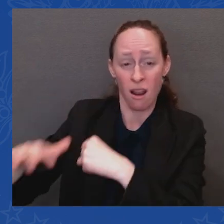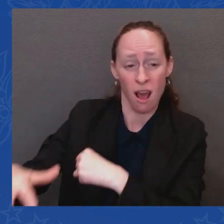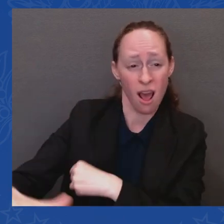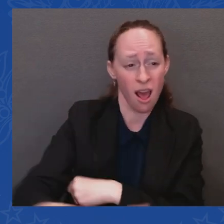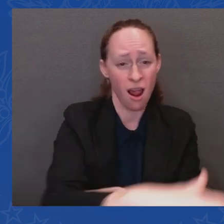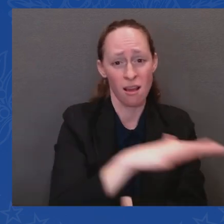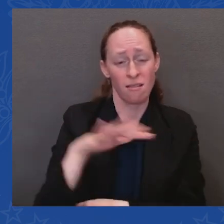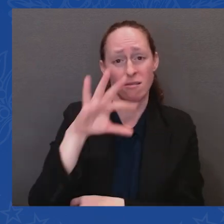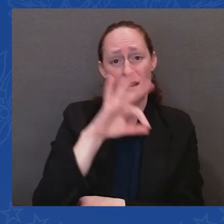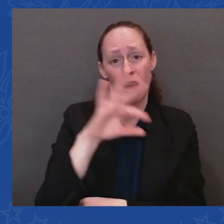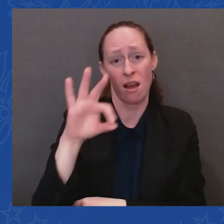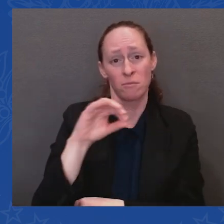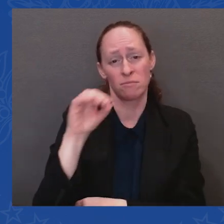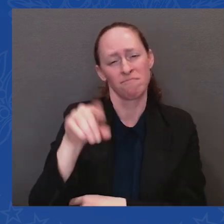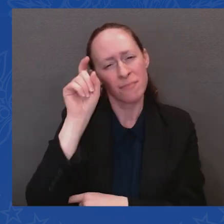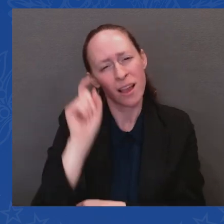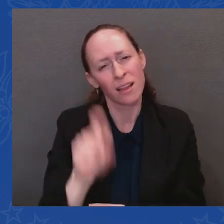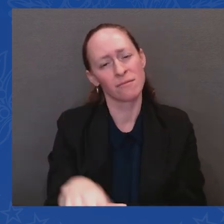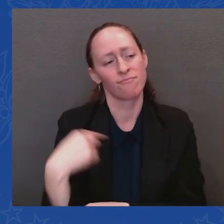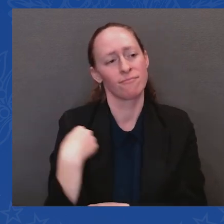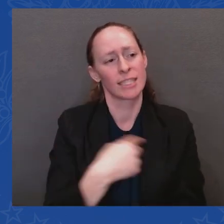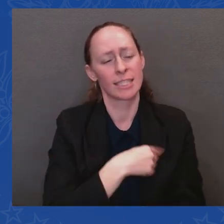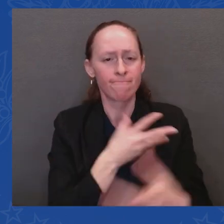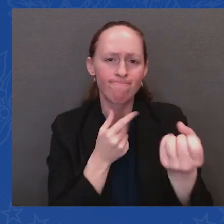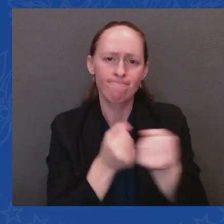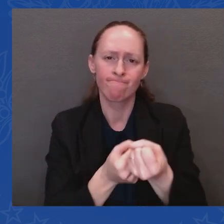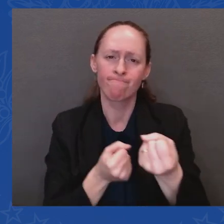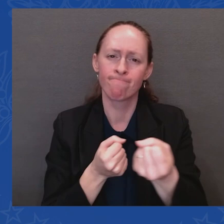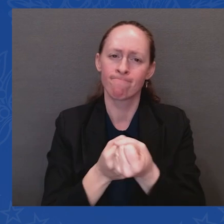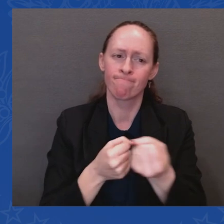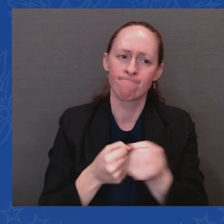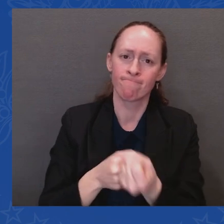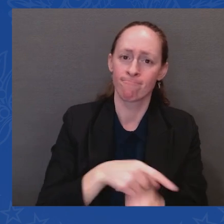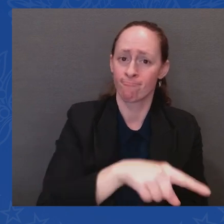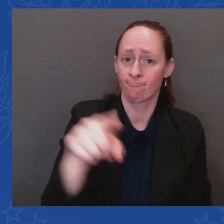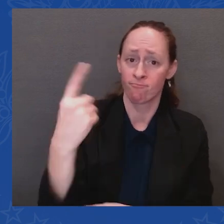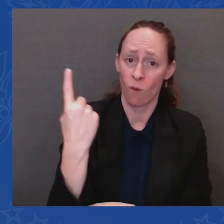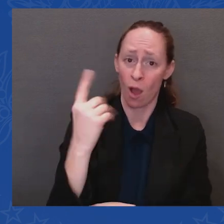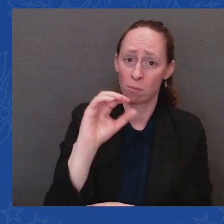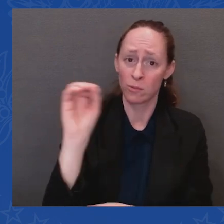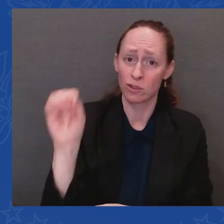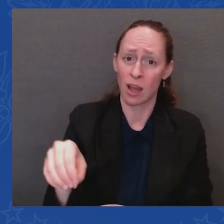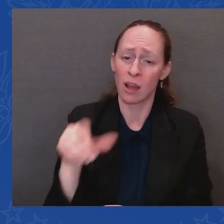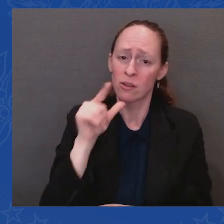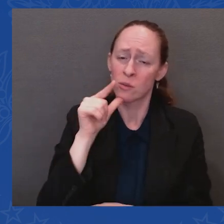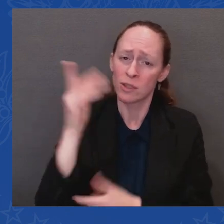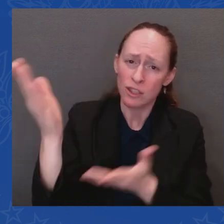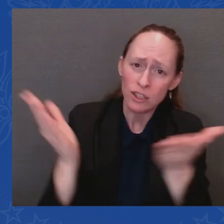So, to all the families across our nation, to all those who are grieving the loss of a loved one